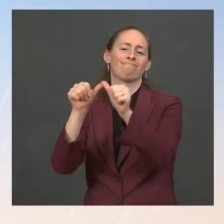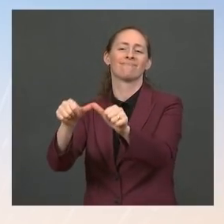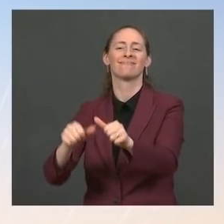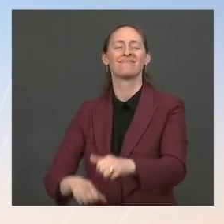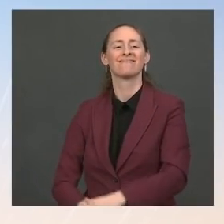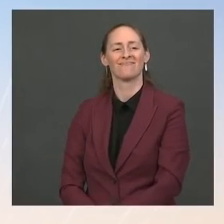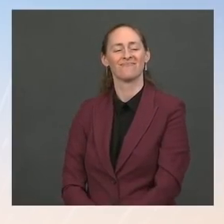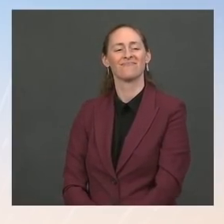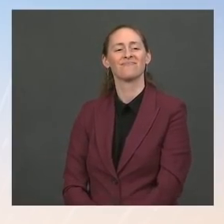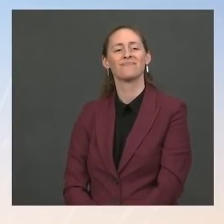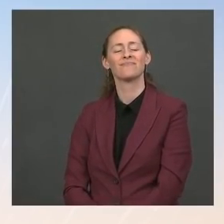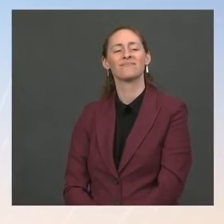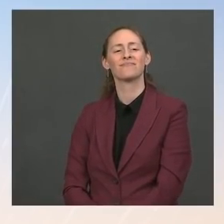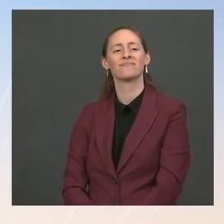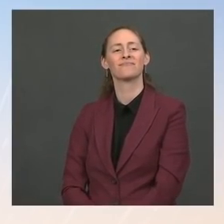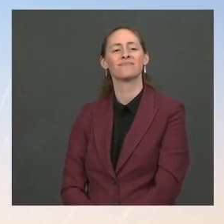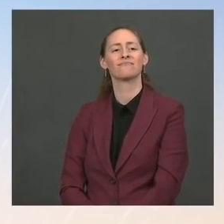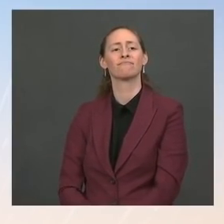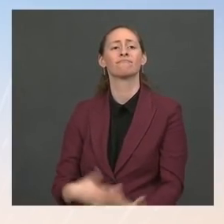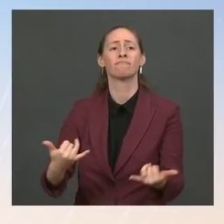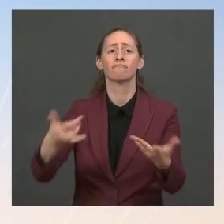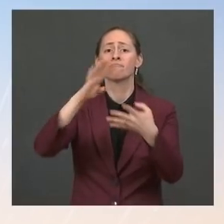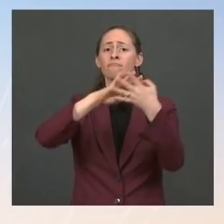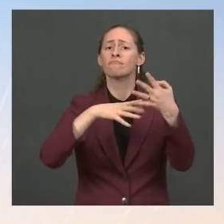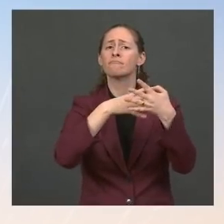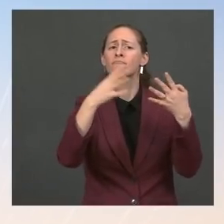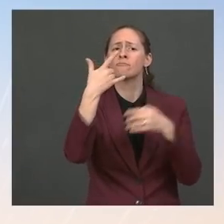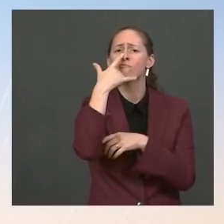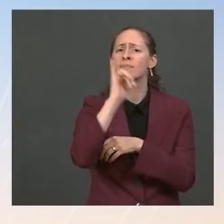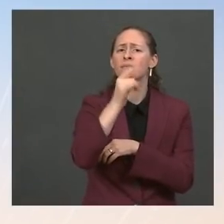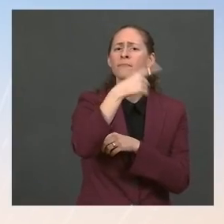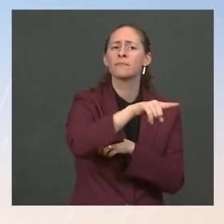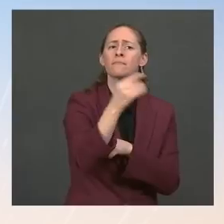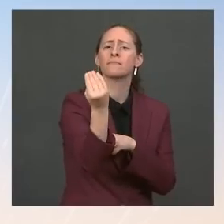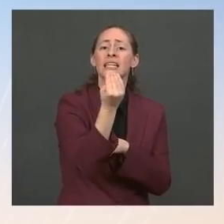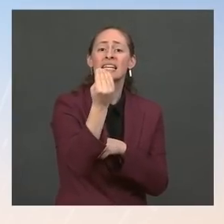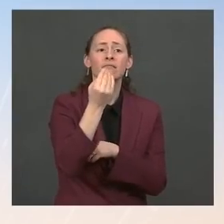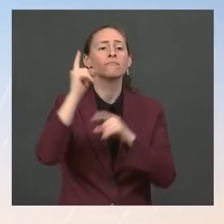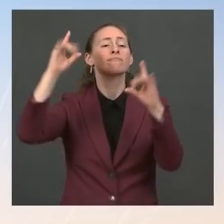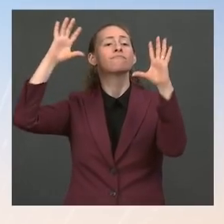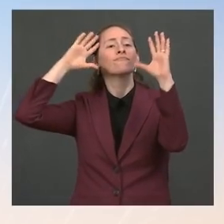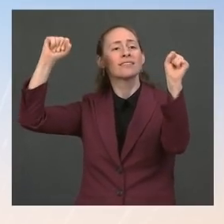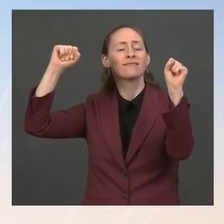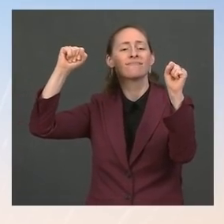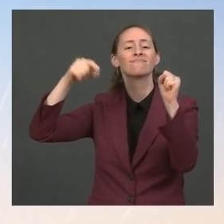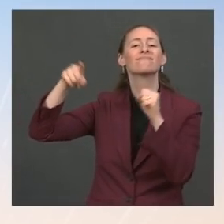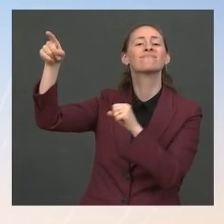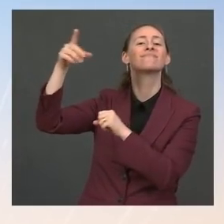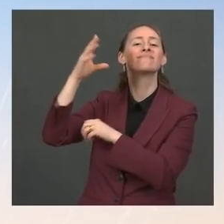coinciding with national Native American Heritage Month. This will be the first summit since 2016 and the first time